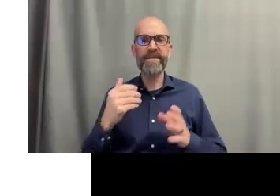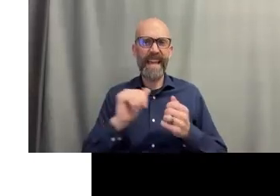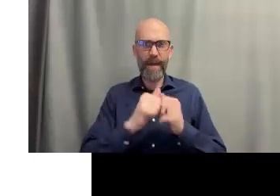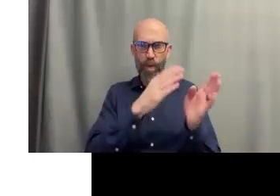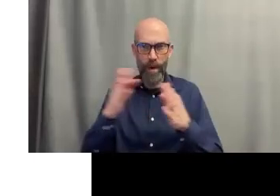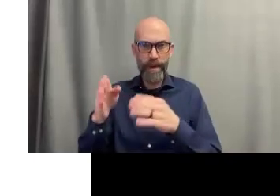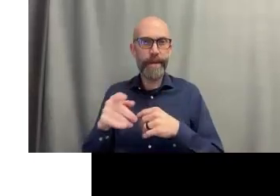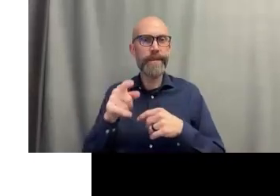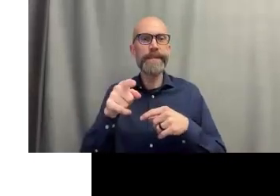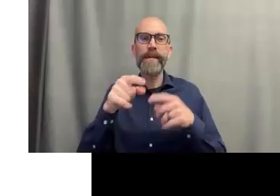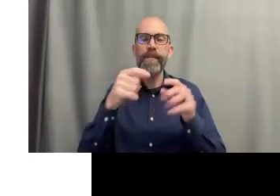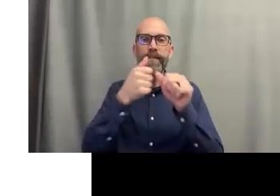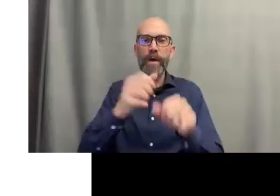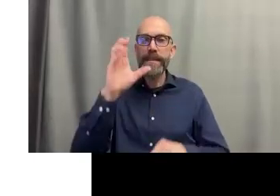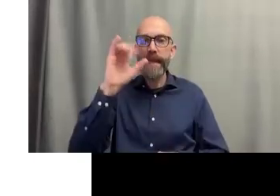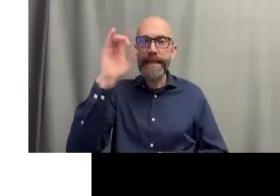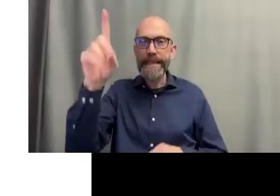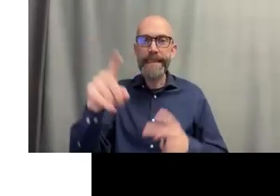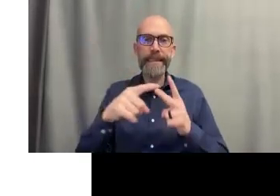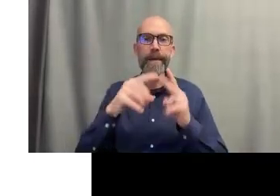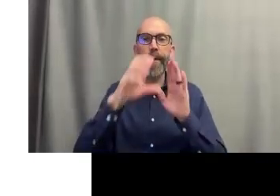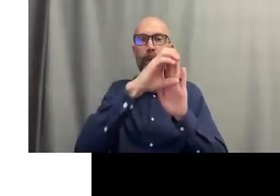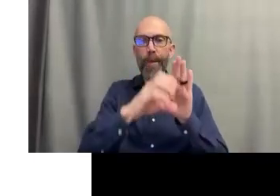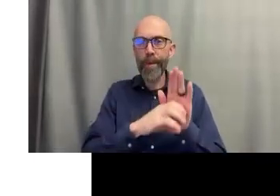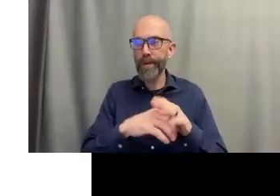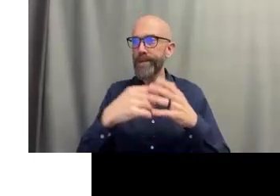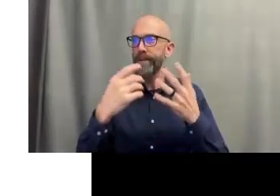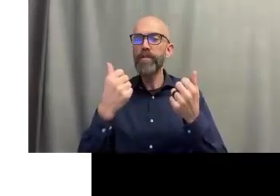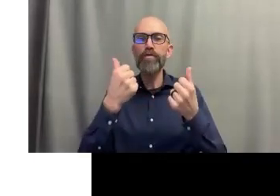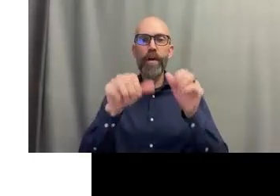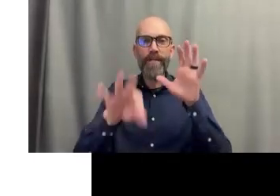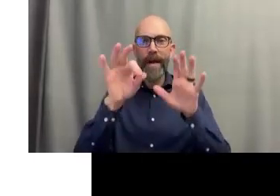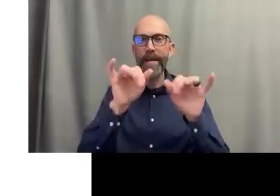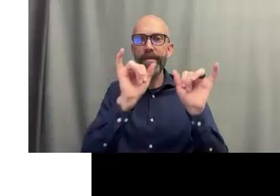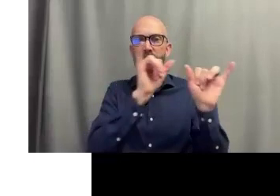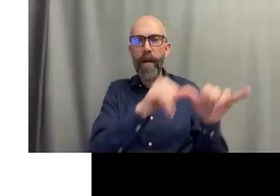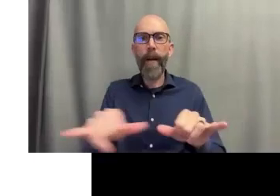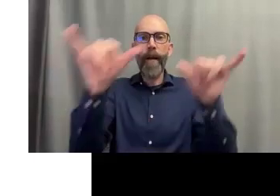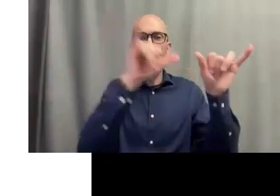You can browse by CID, by course, they try to find those common course numbers.